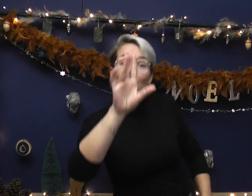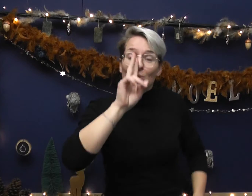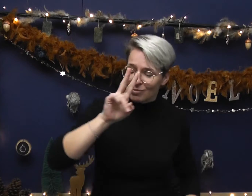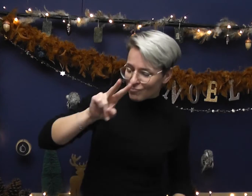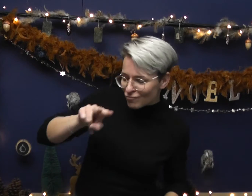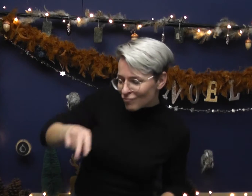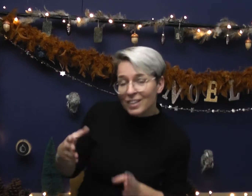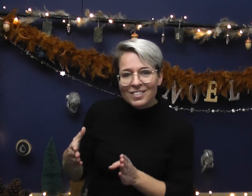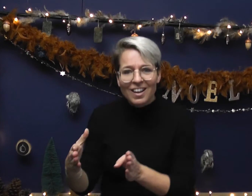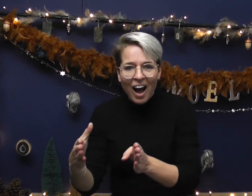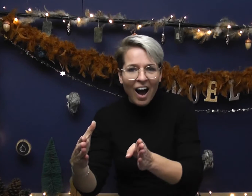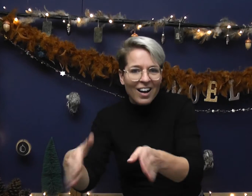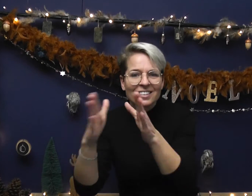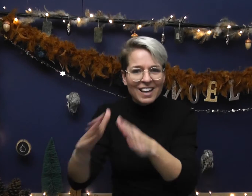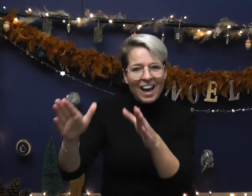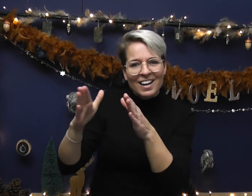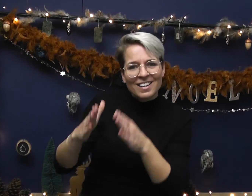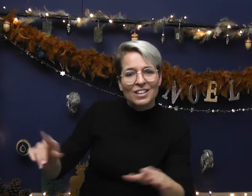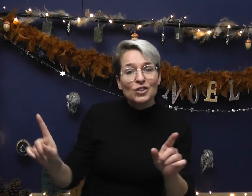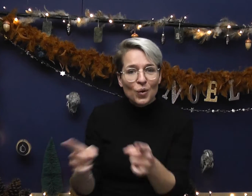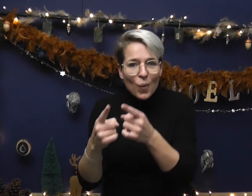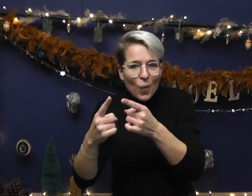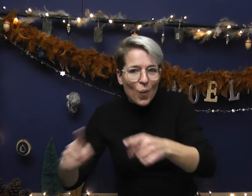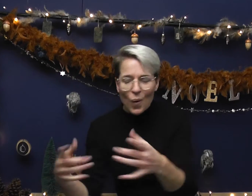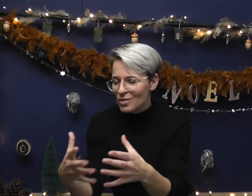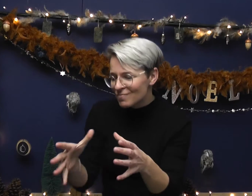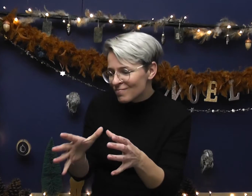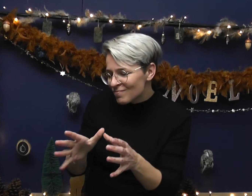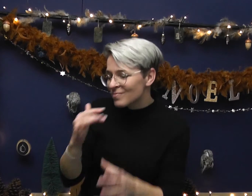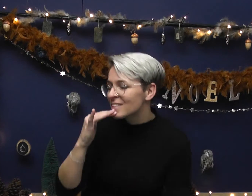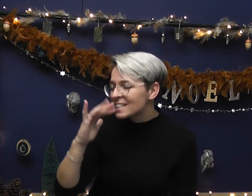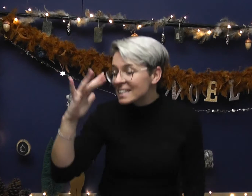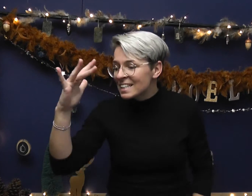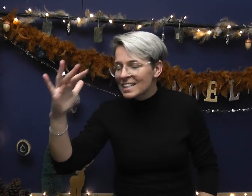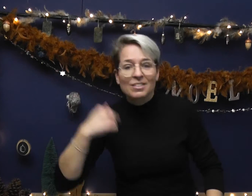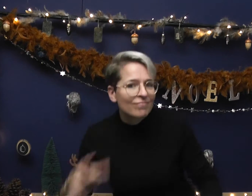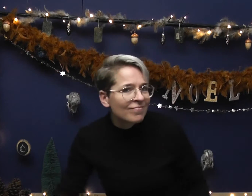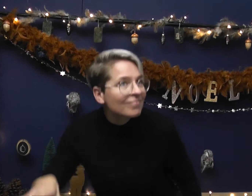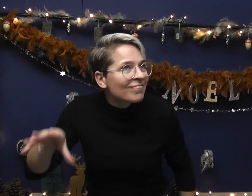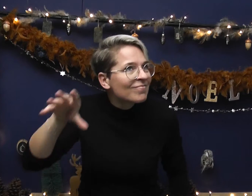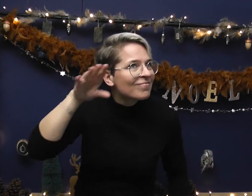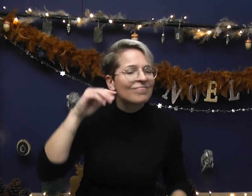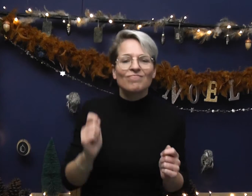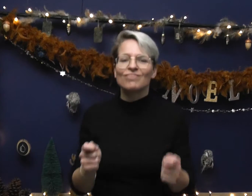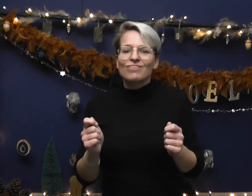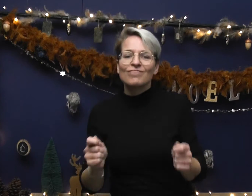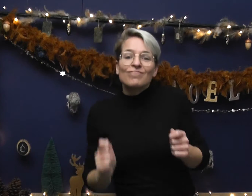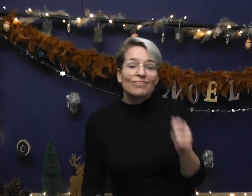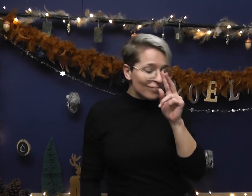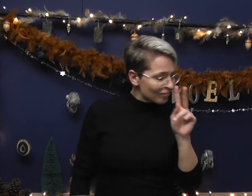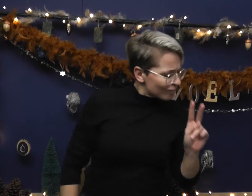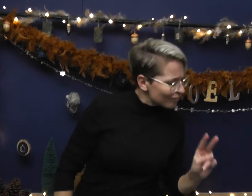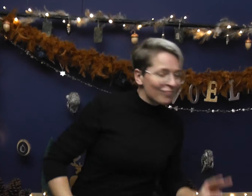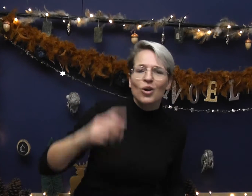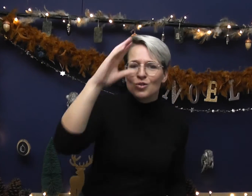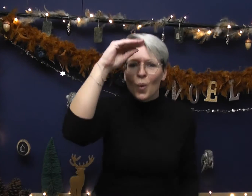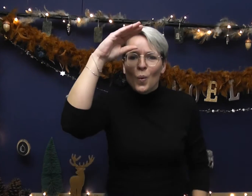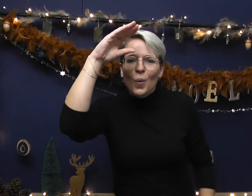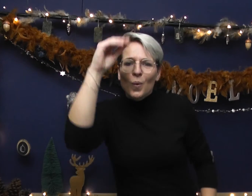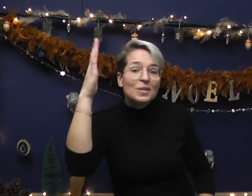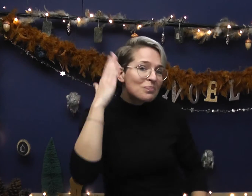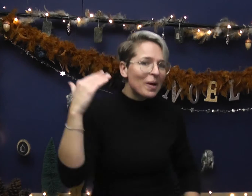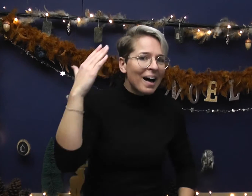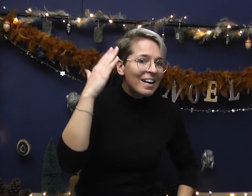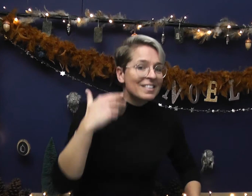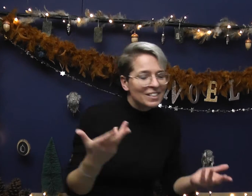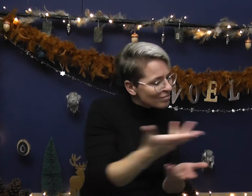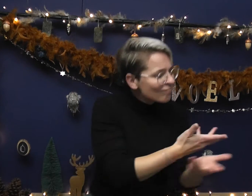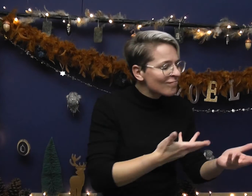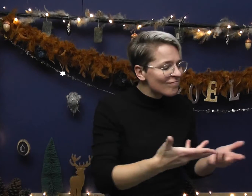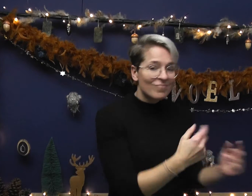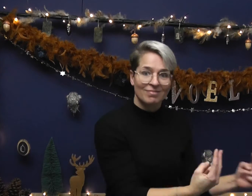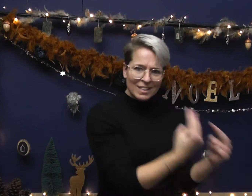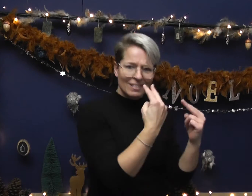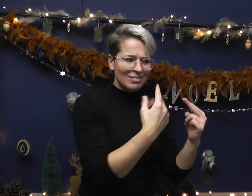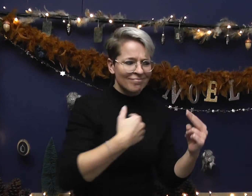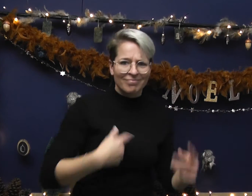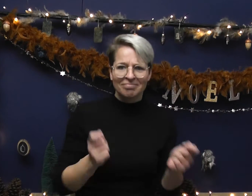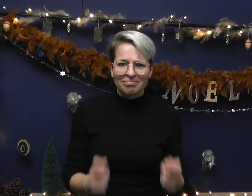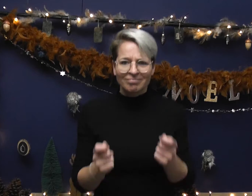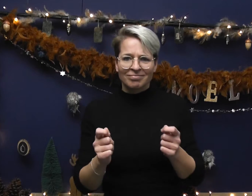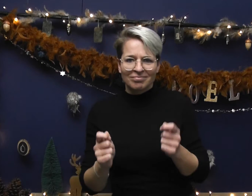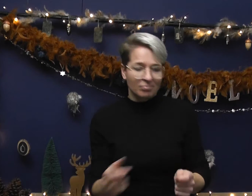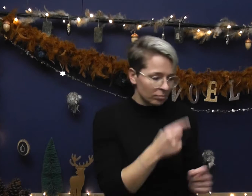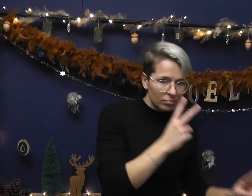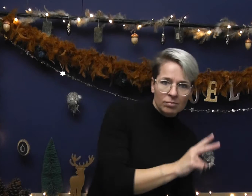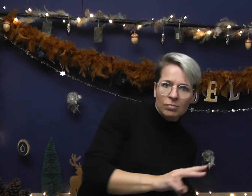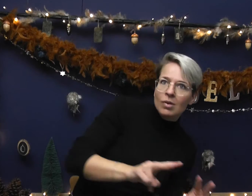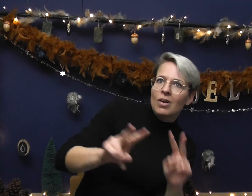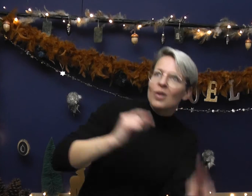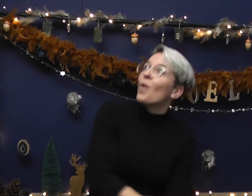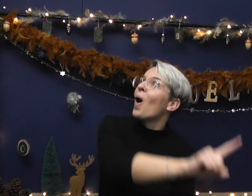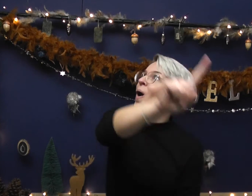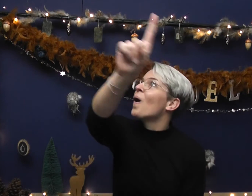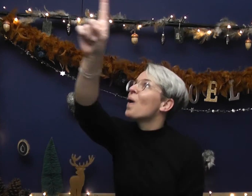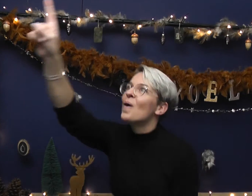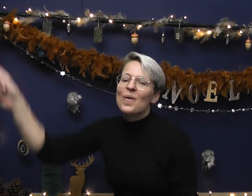Hear the Christmas choir chorus from the street below Boys and girls that say they saw us dashing through the snow, oh